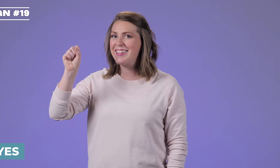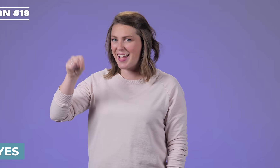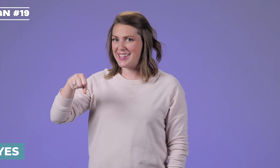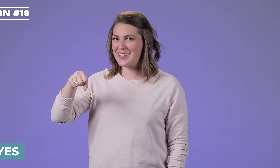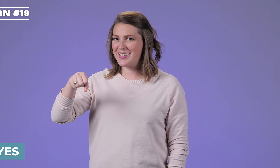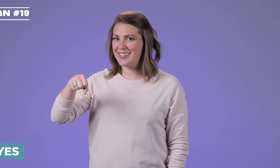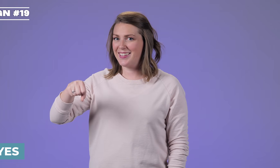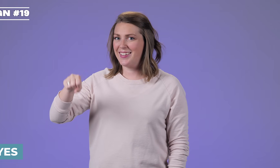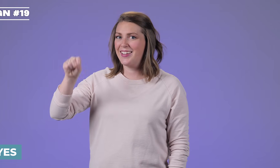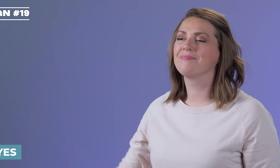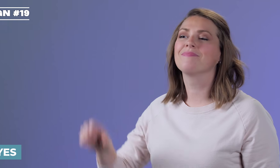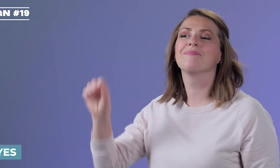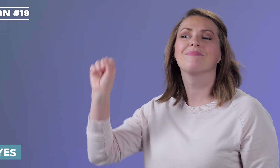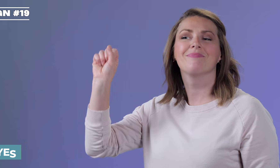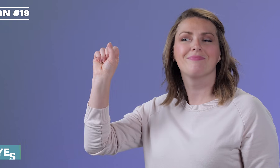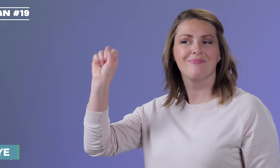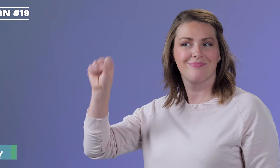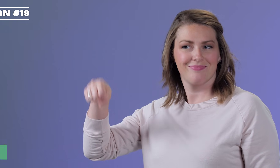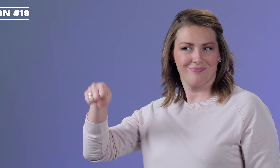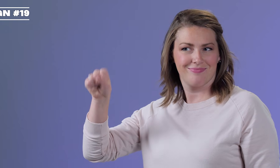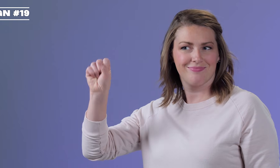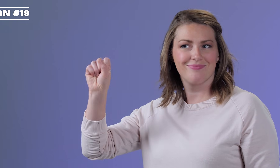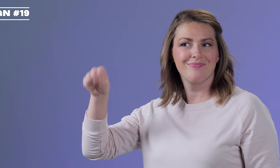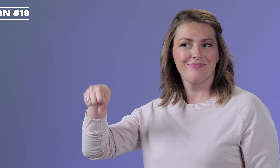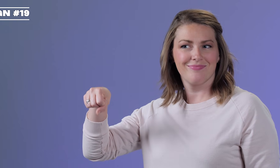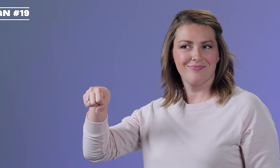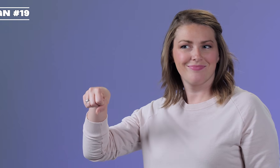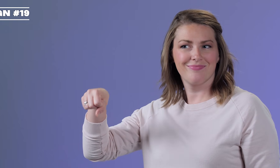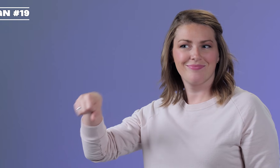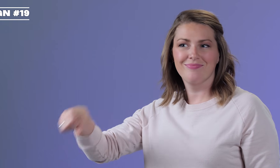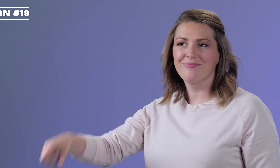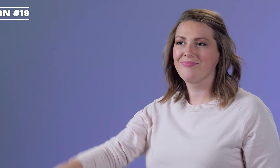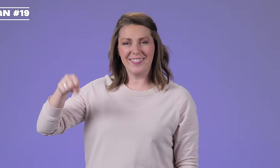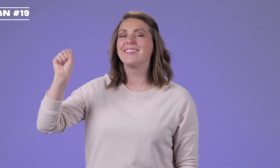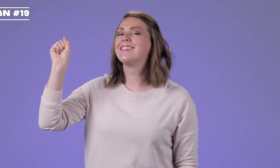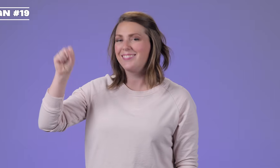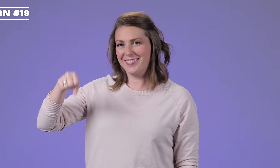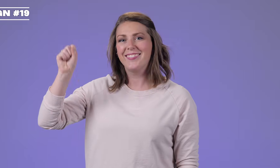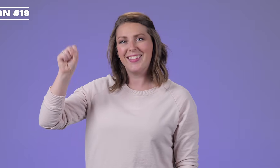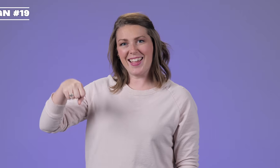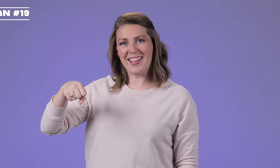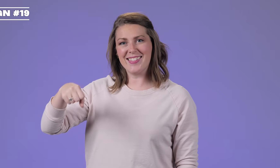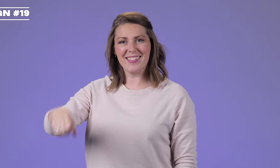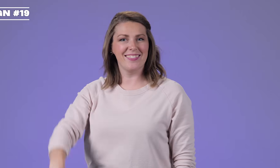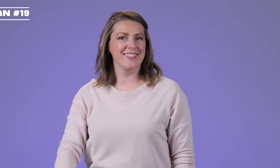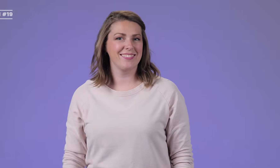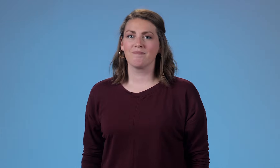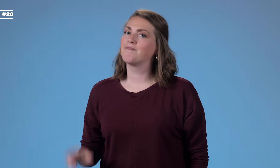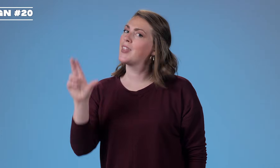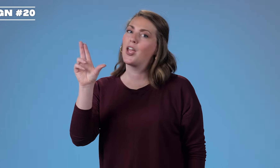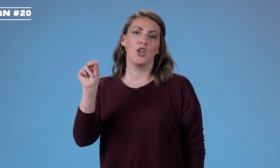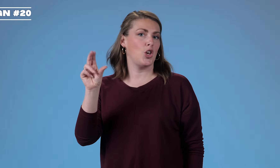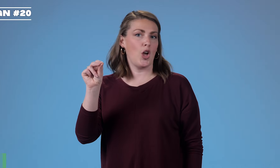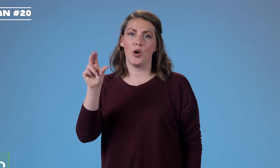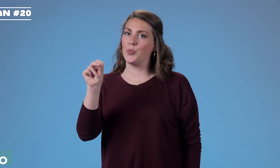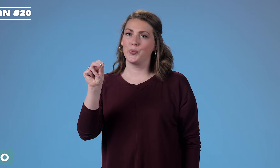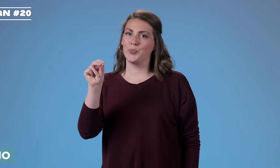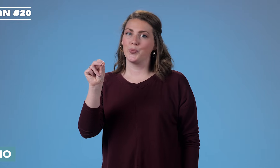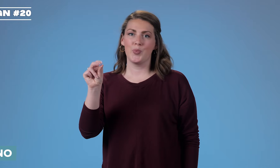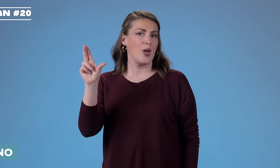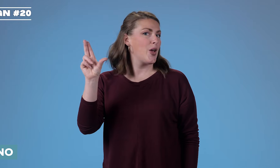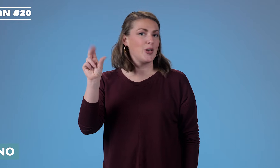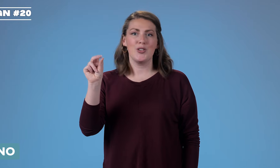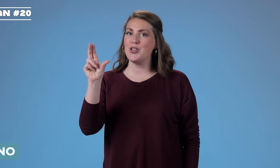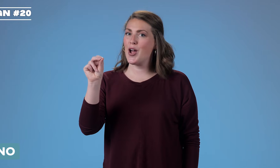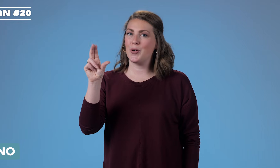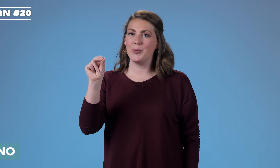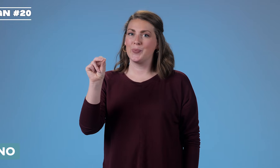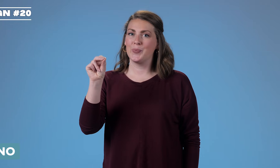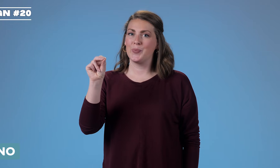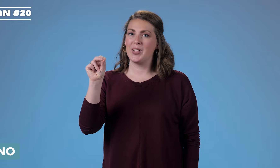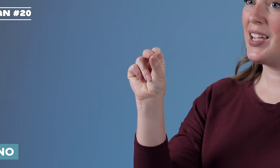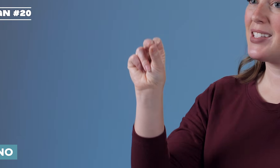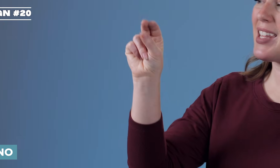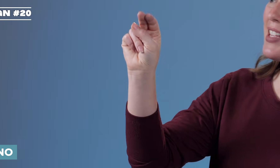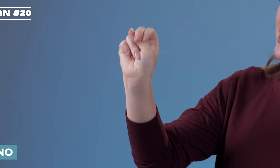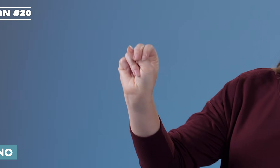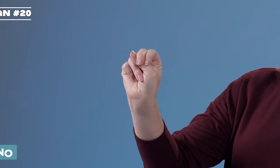yes, your hand is representing your head nodding, yes. No, no, it's like the letter